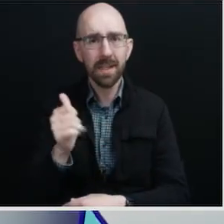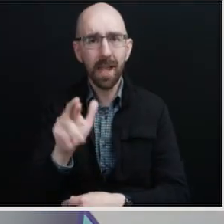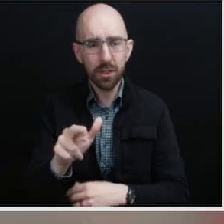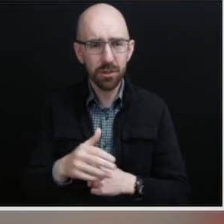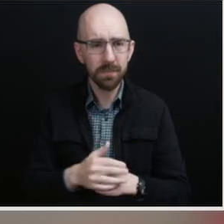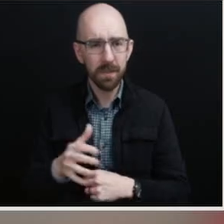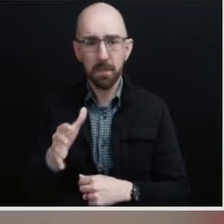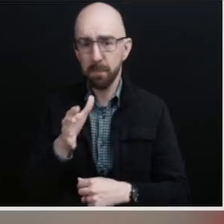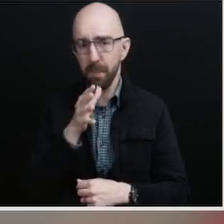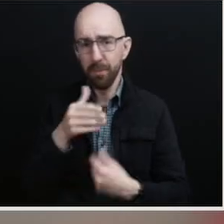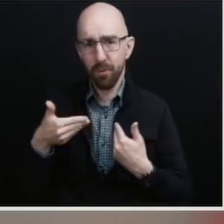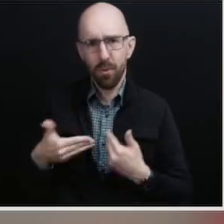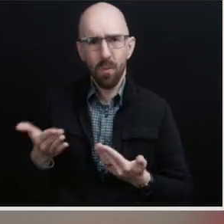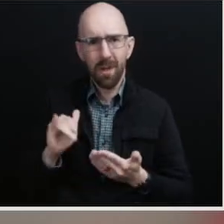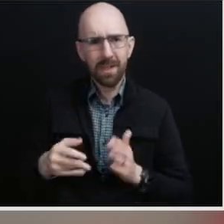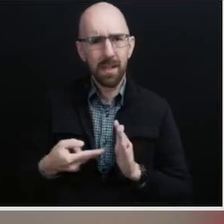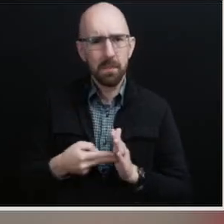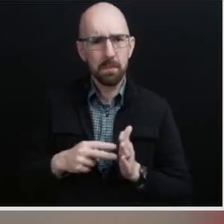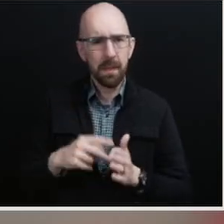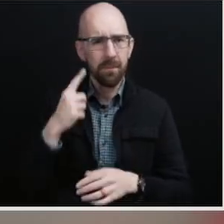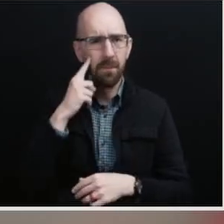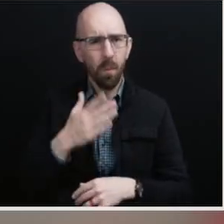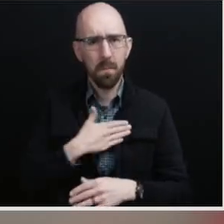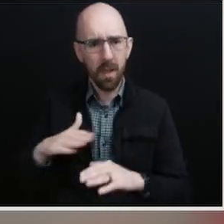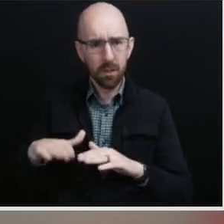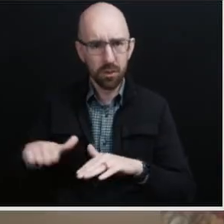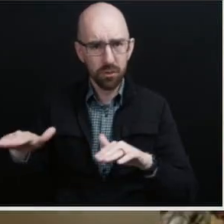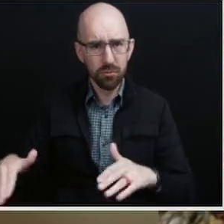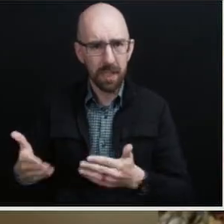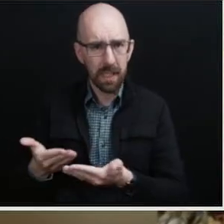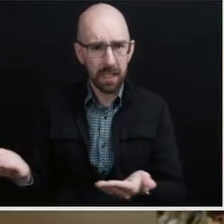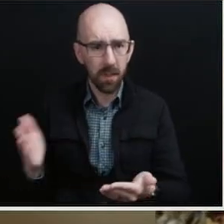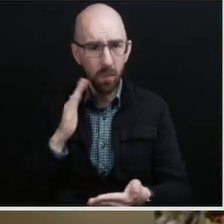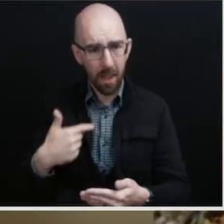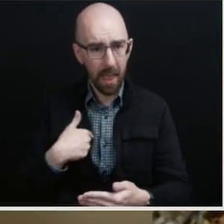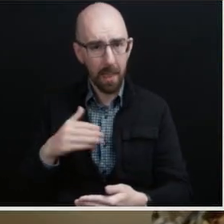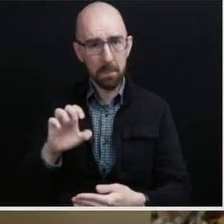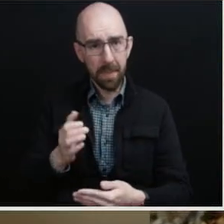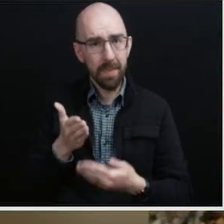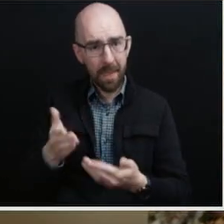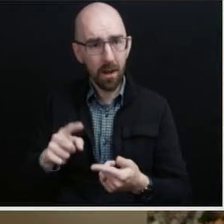what does this mean for my children? Am I going to be there to take care of them? Am I going to